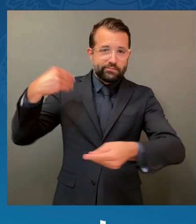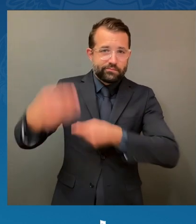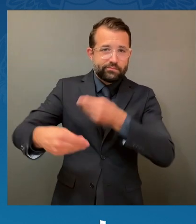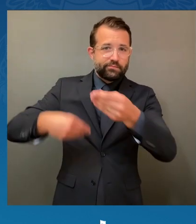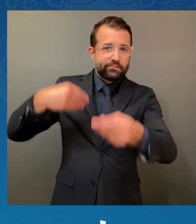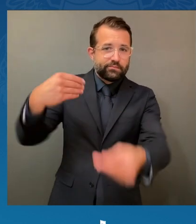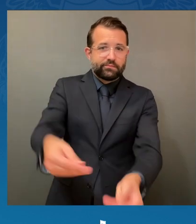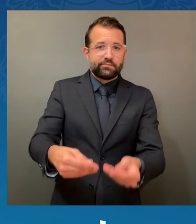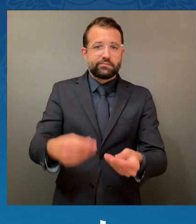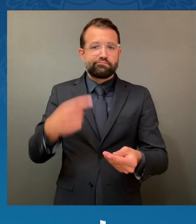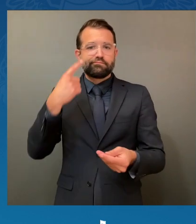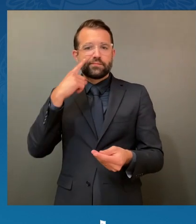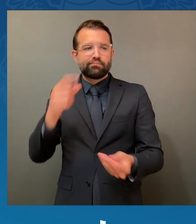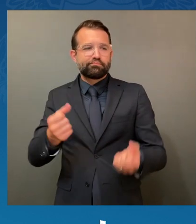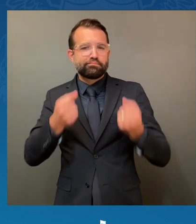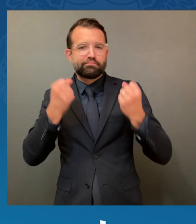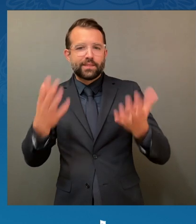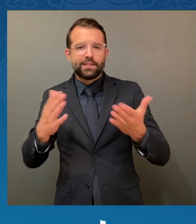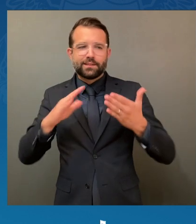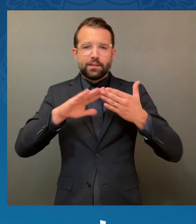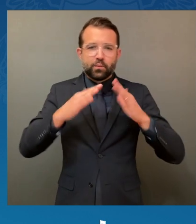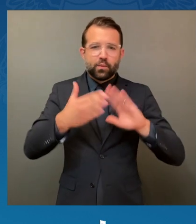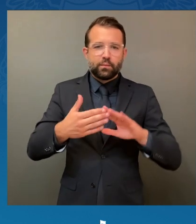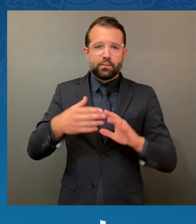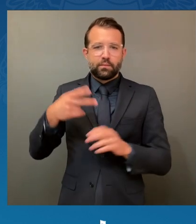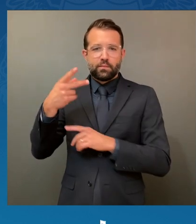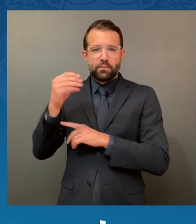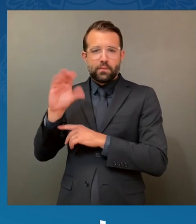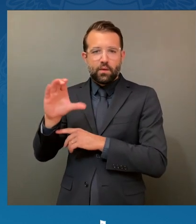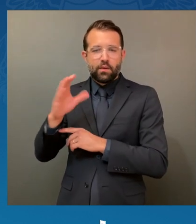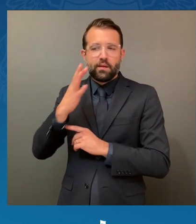have borne the brunt of toxic air and water pollution.